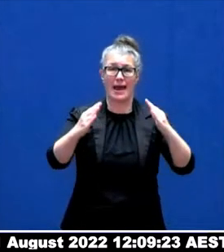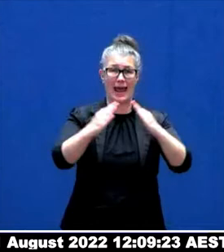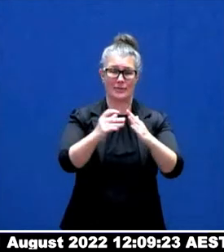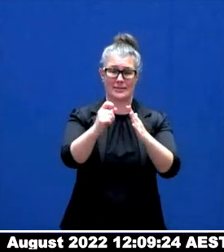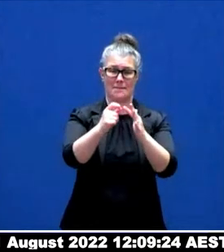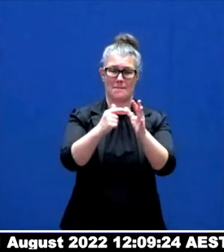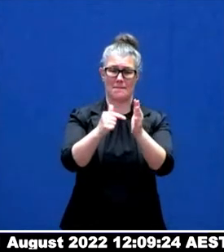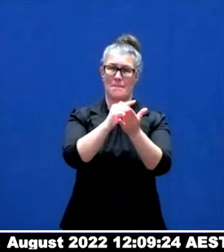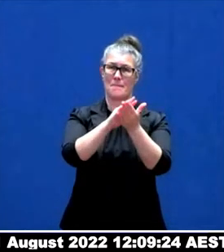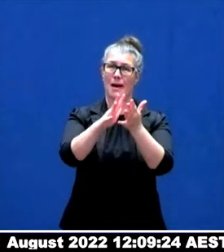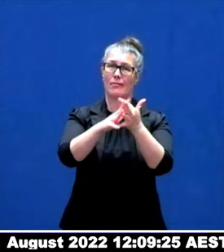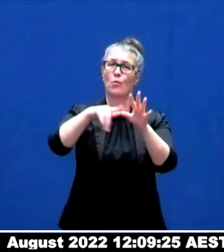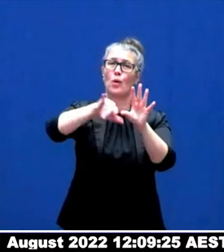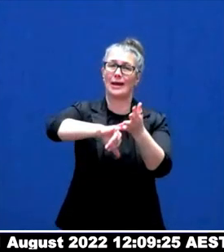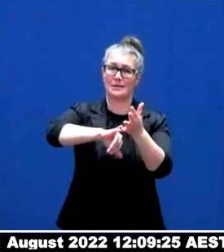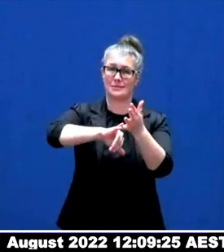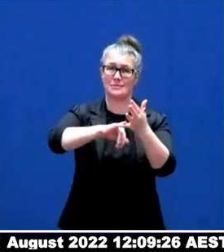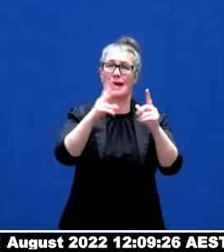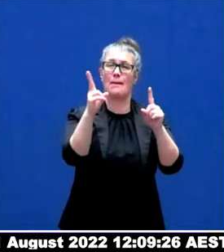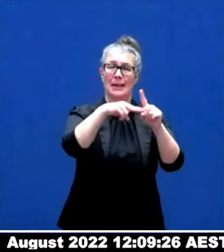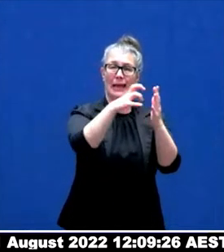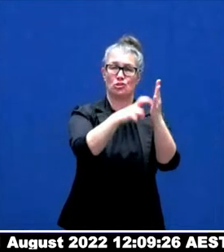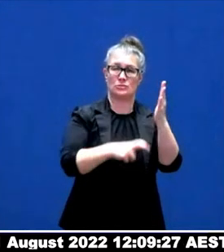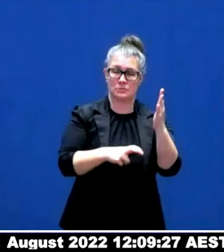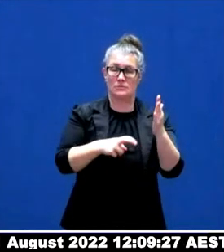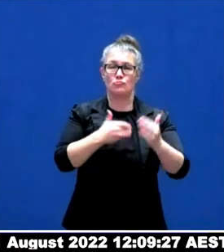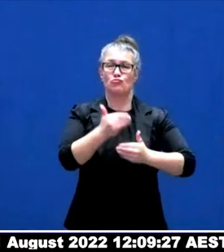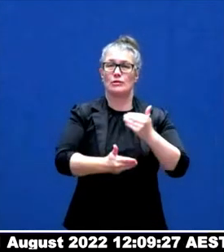process for somebody to put in a housing application to go on the Social Housing